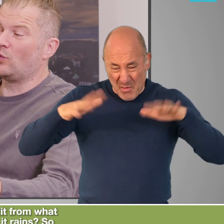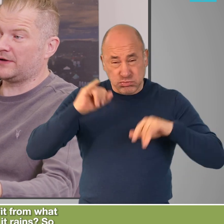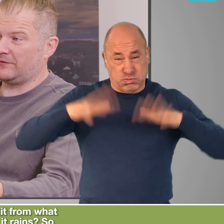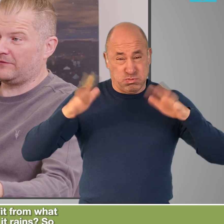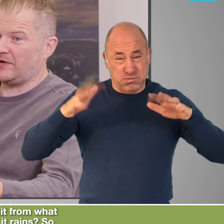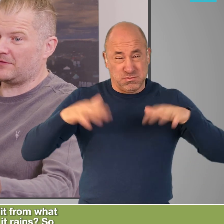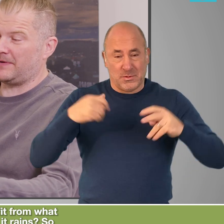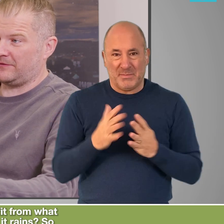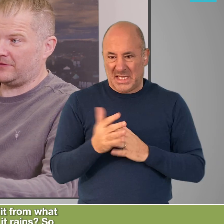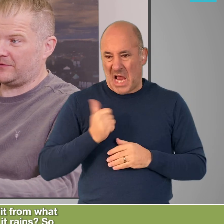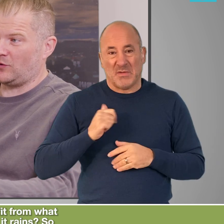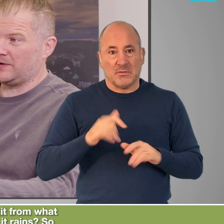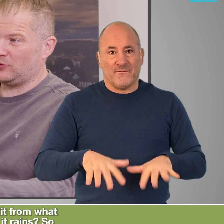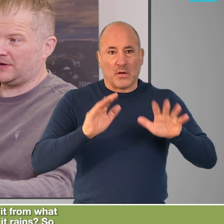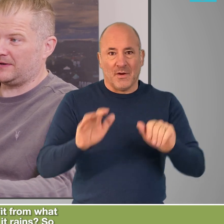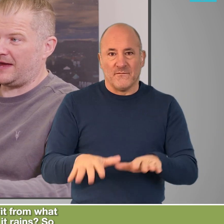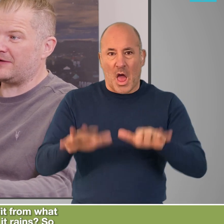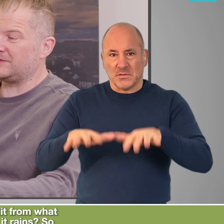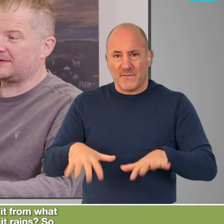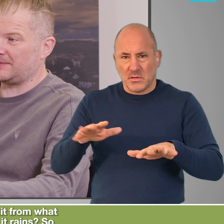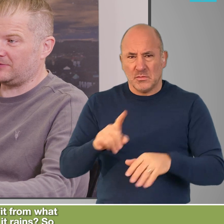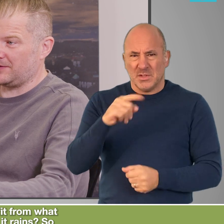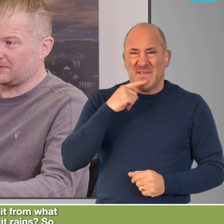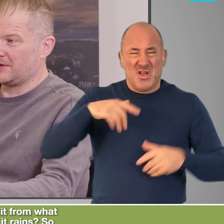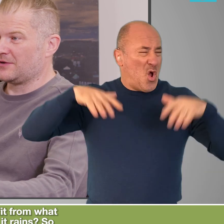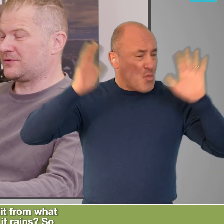What if there is benefit from what we put in every time it rains? So